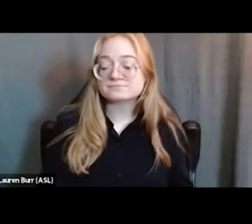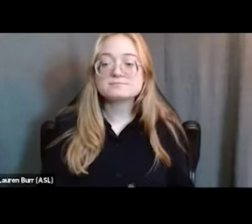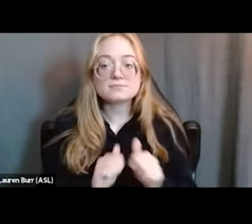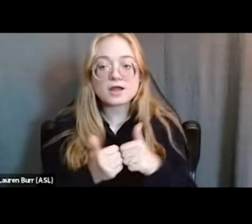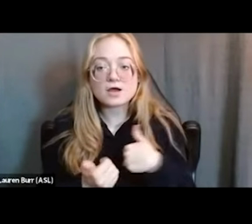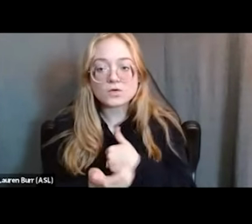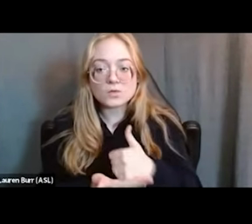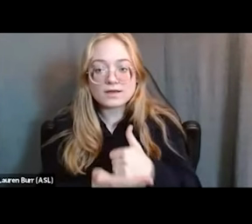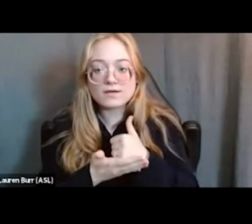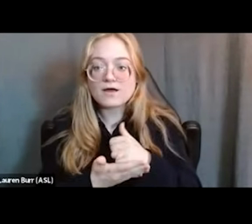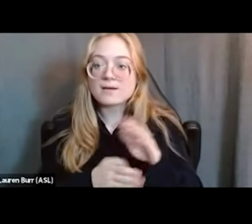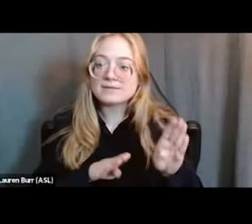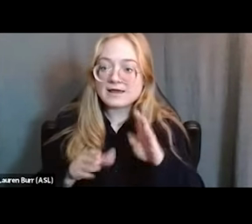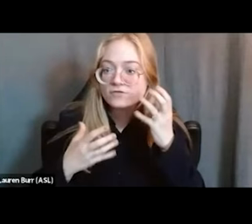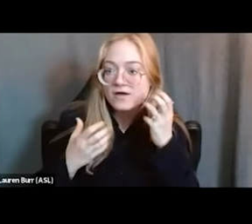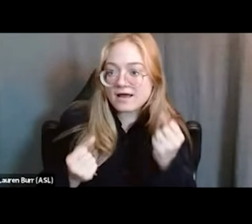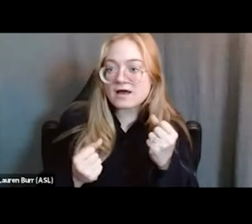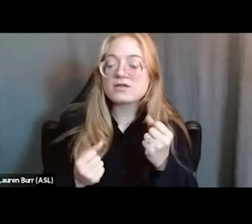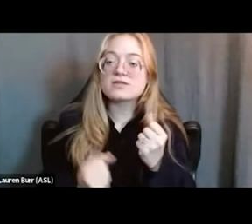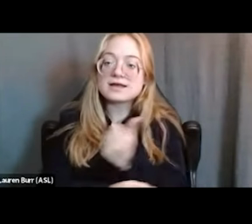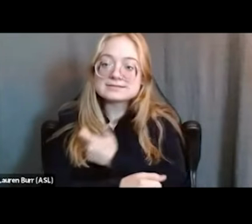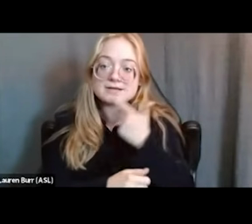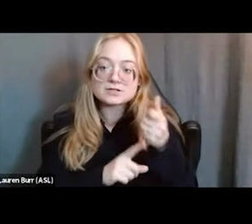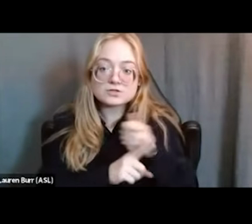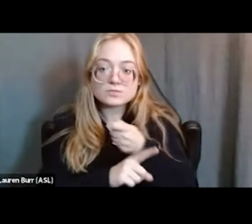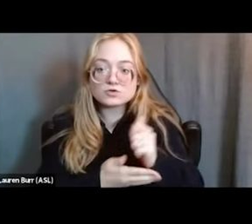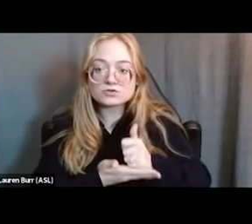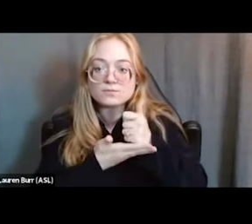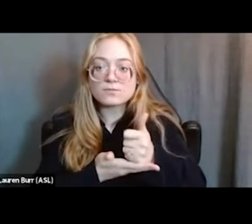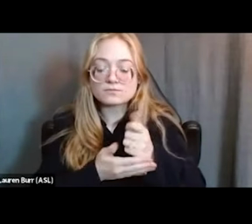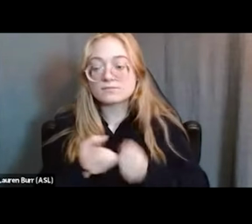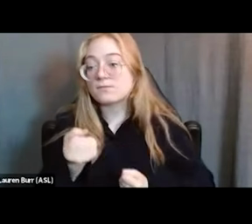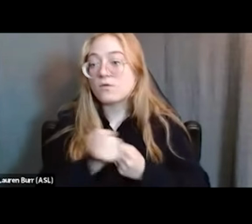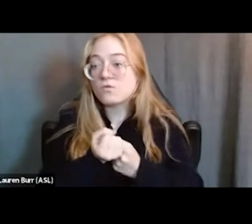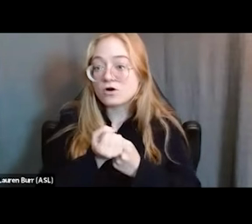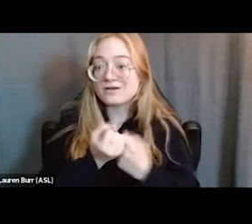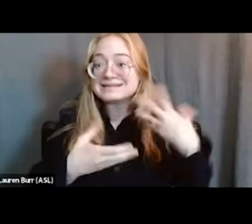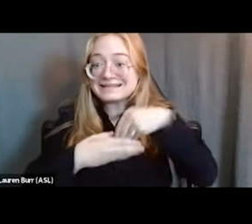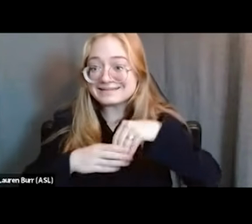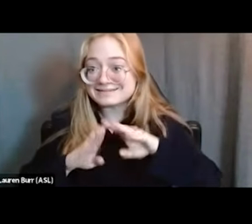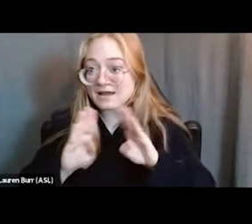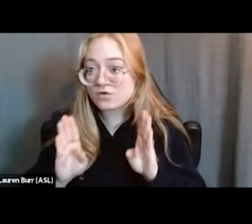just support into the housing? So having peers, having offer a variety of groups,